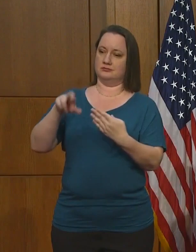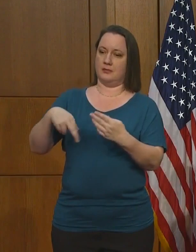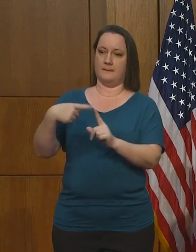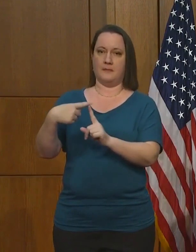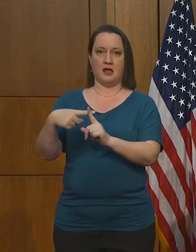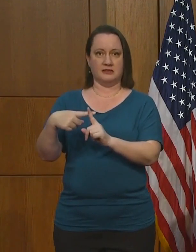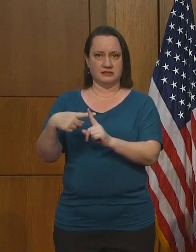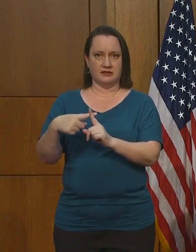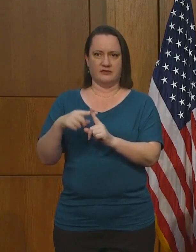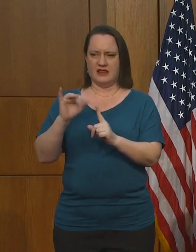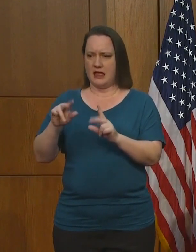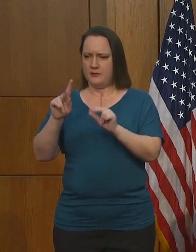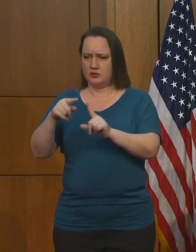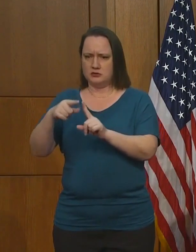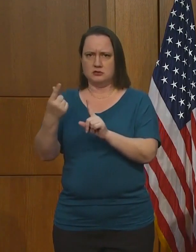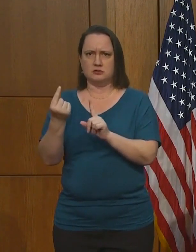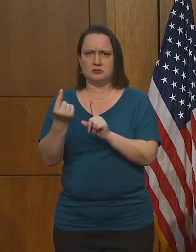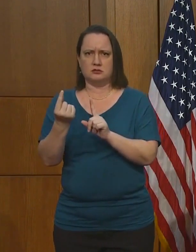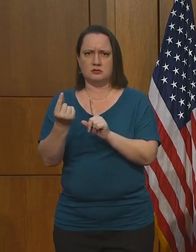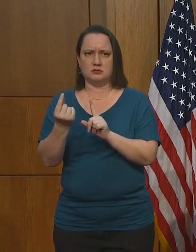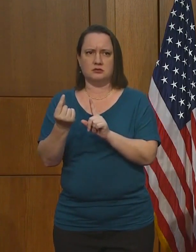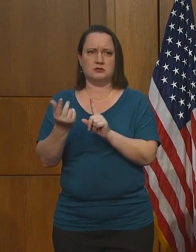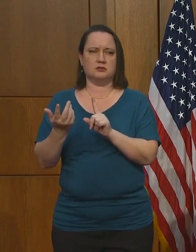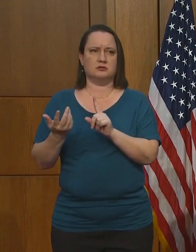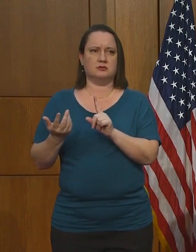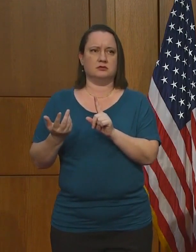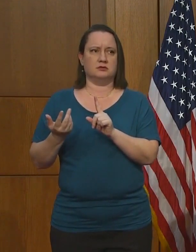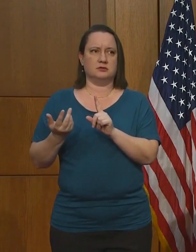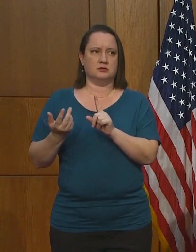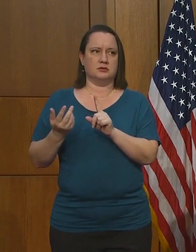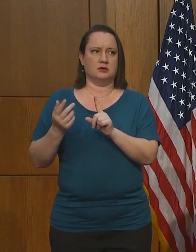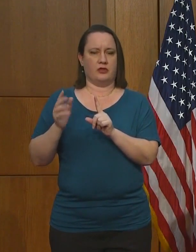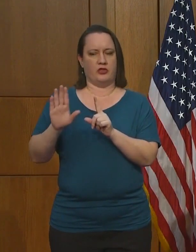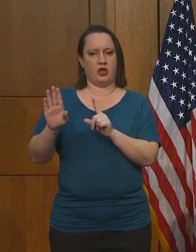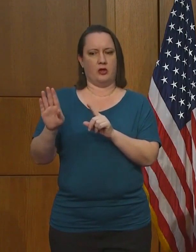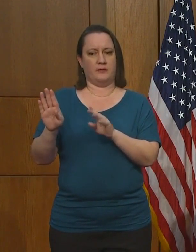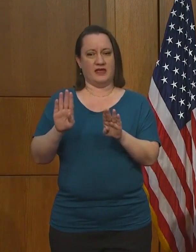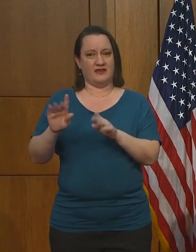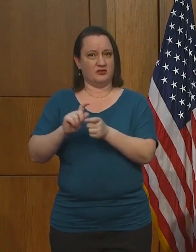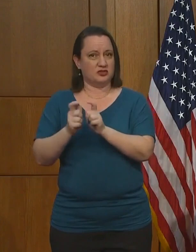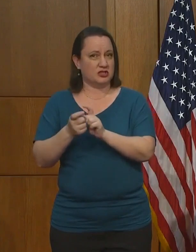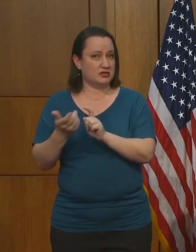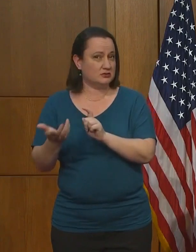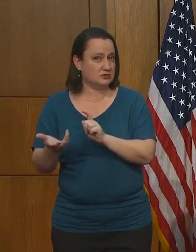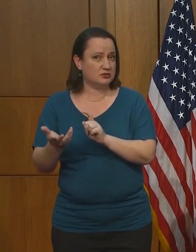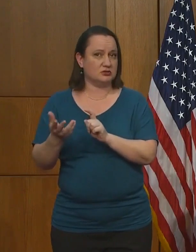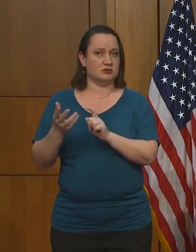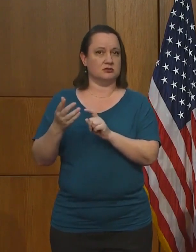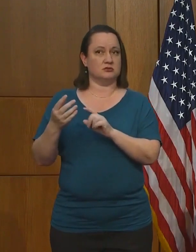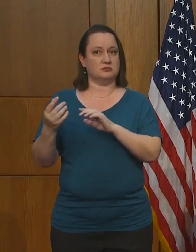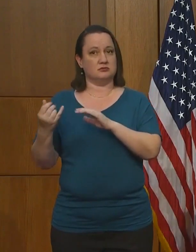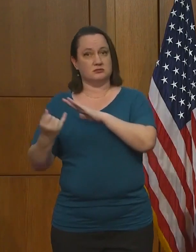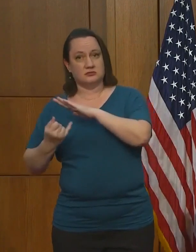TESTING ANTIBODY TESTS WHO BEEN TESTED POSITIVE AND WHAT SHOULD